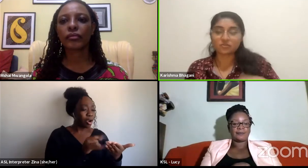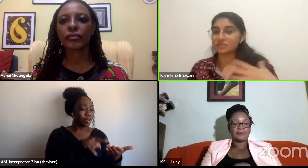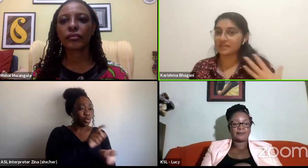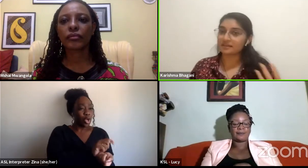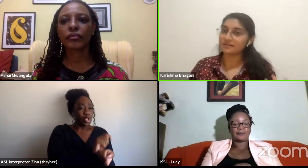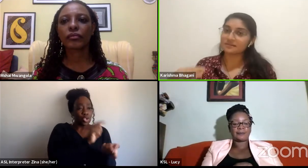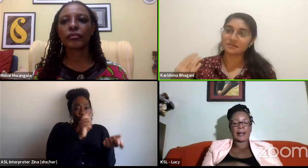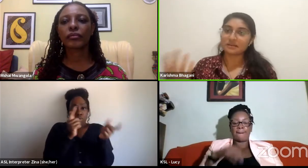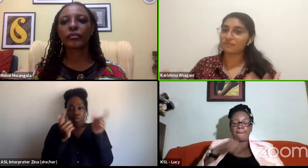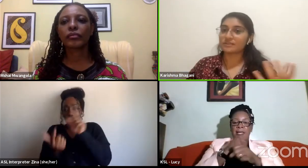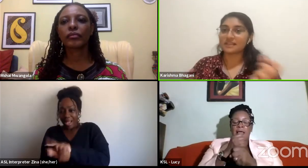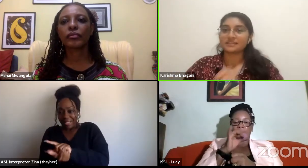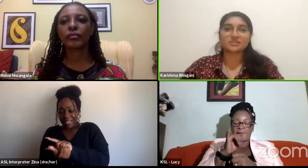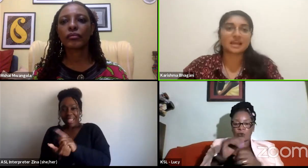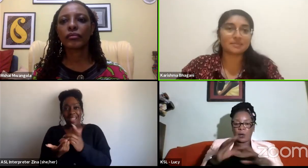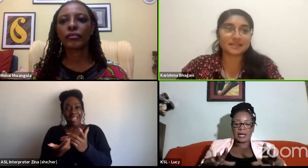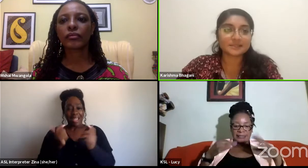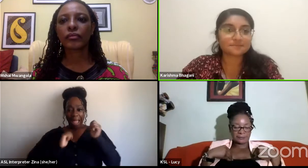using different sensory elements?